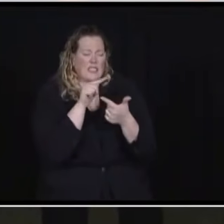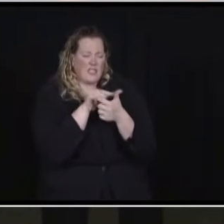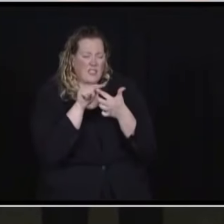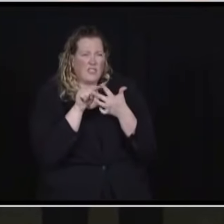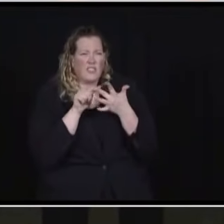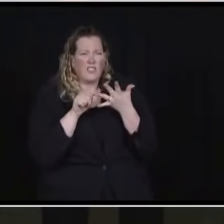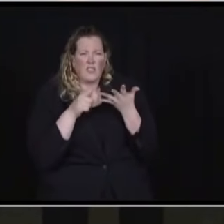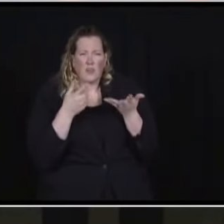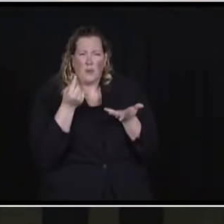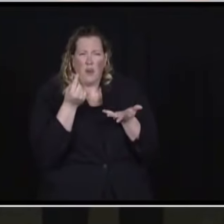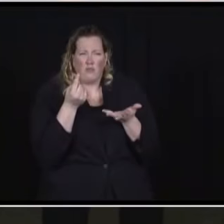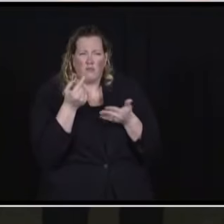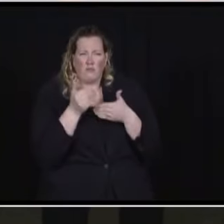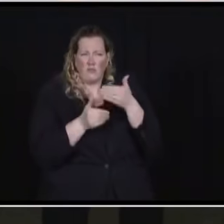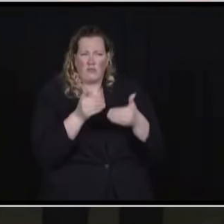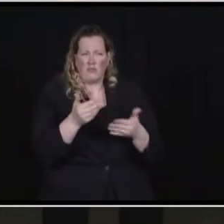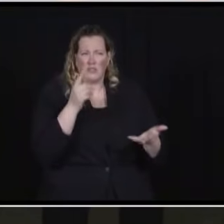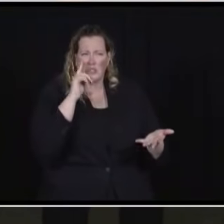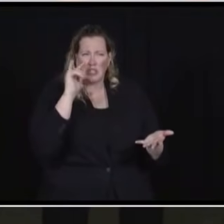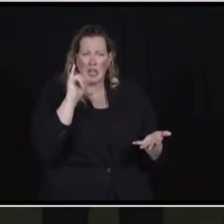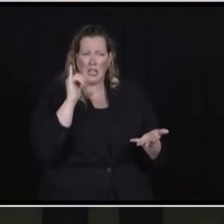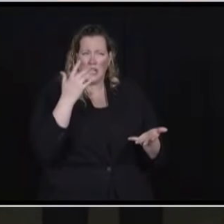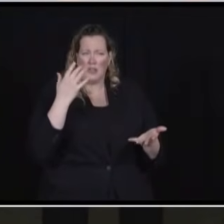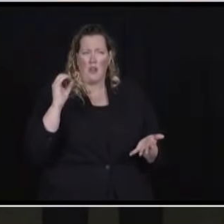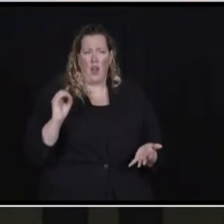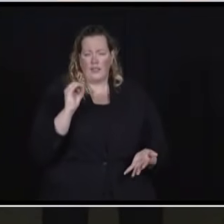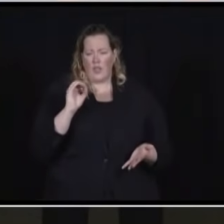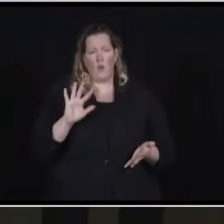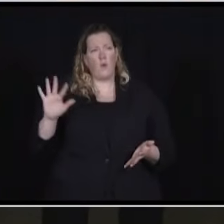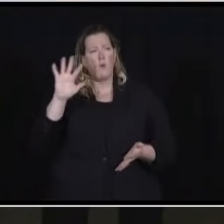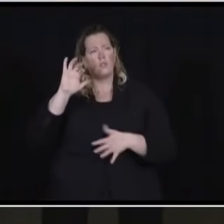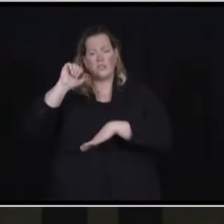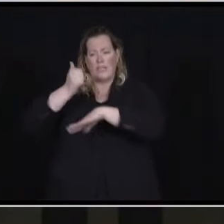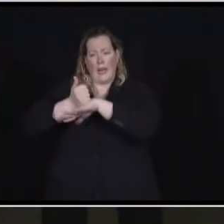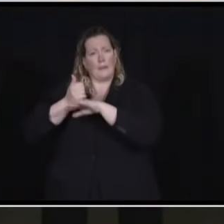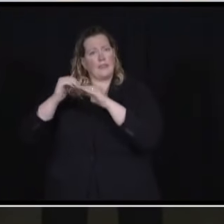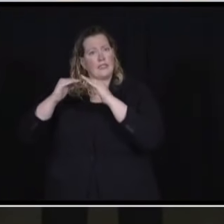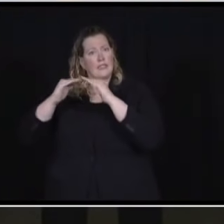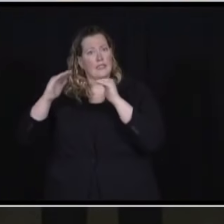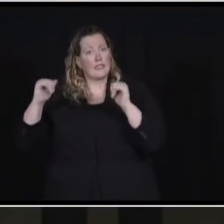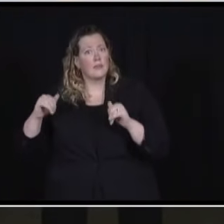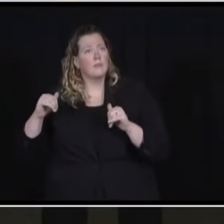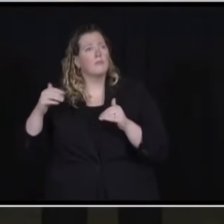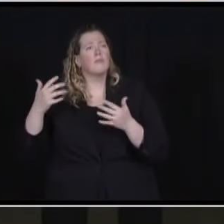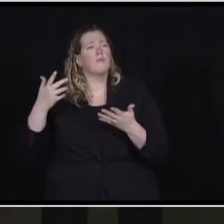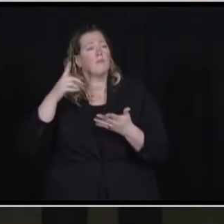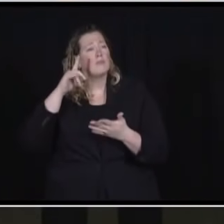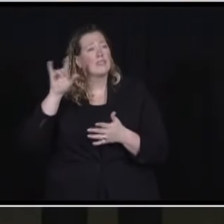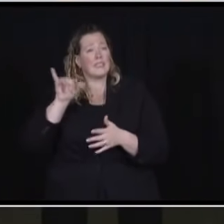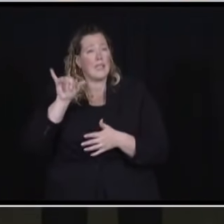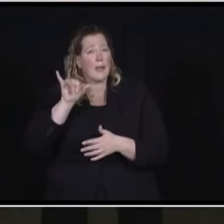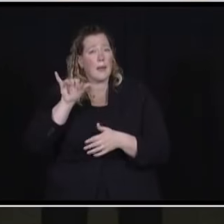and you know, I'm not an over the top optimist, a pragmatic person but we are to be ready on 31